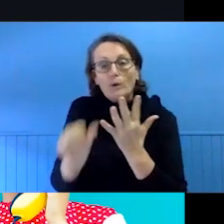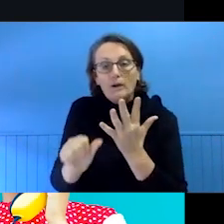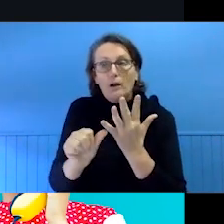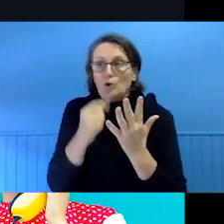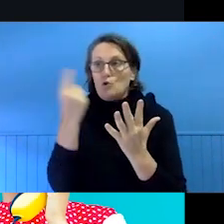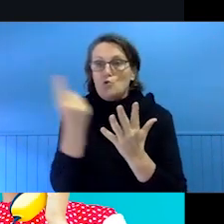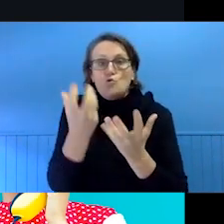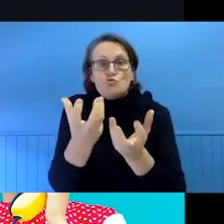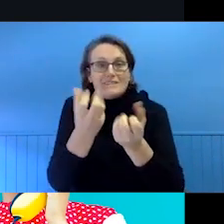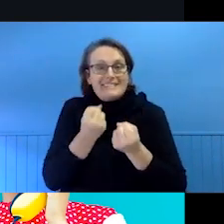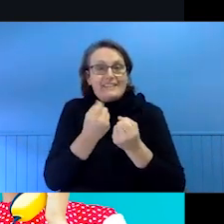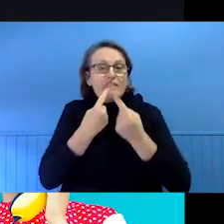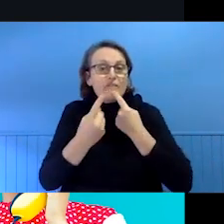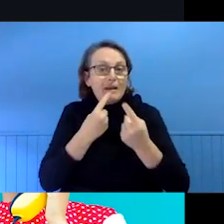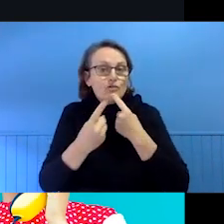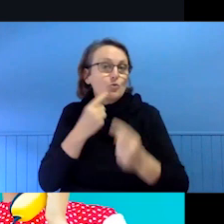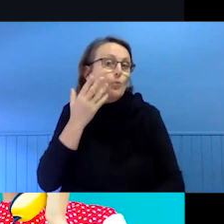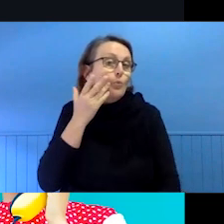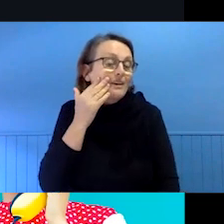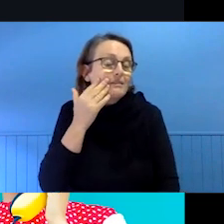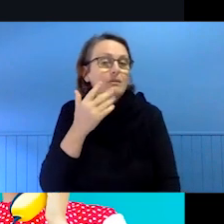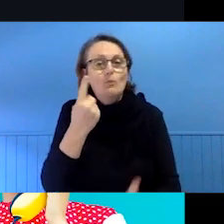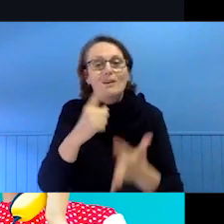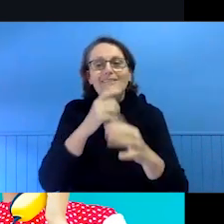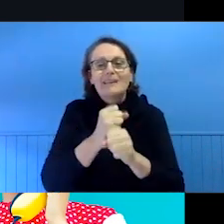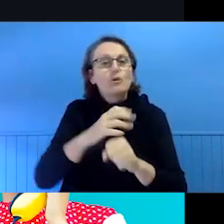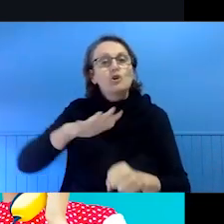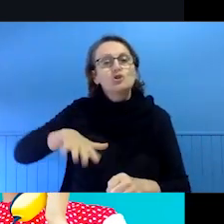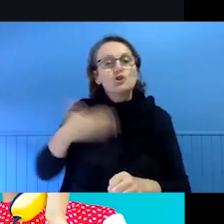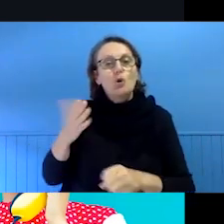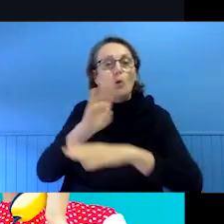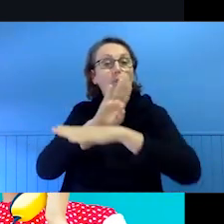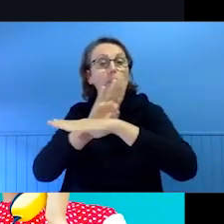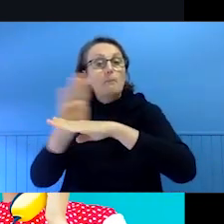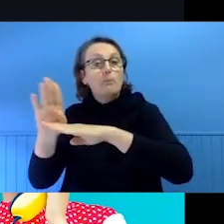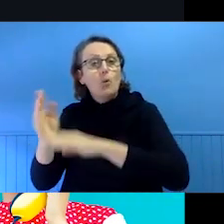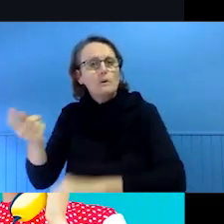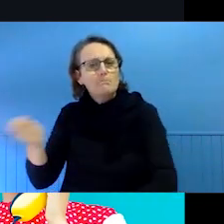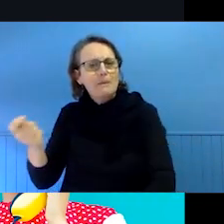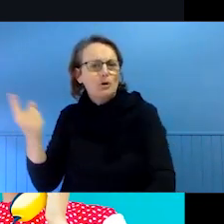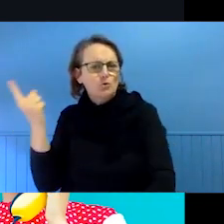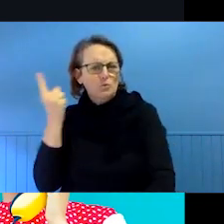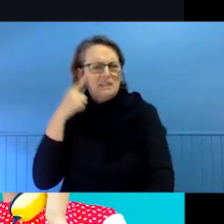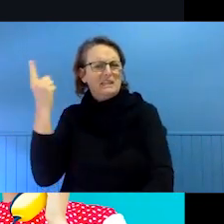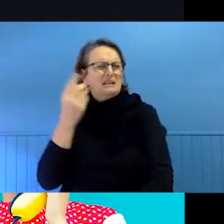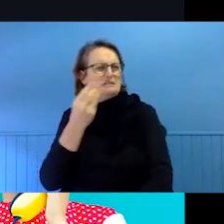You really don't want to be in a situation where a border member hears something in the media before they have been told